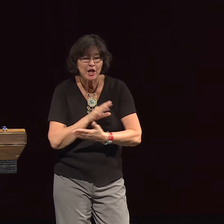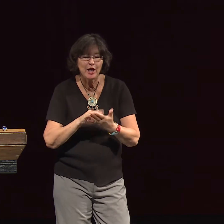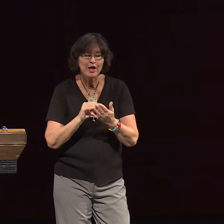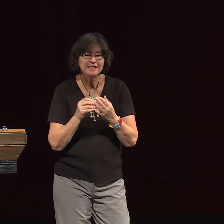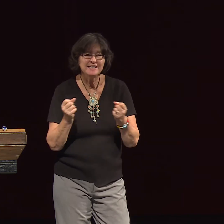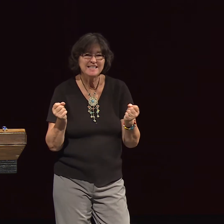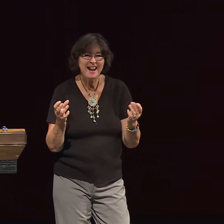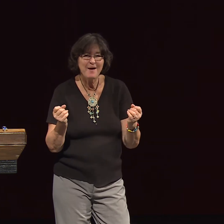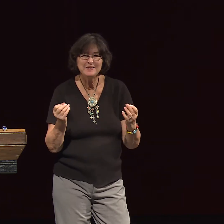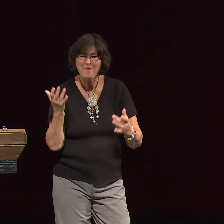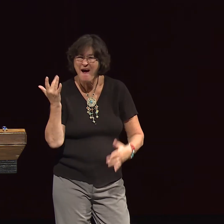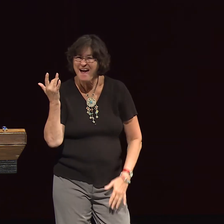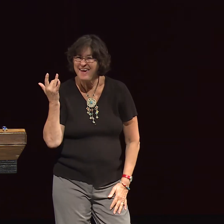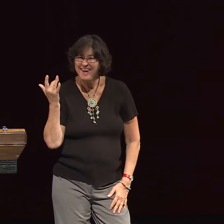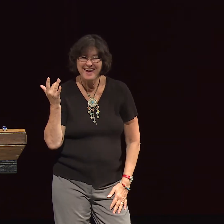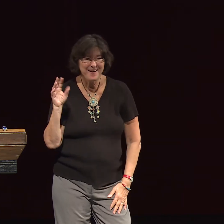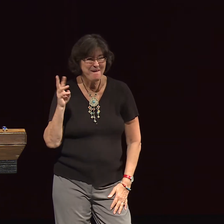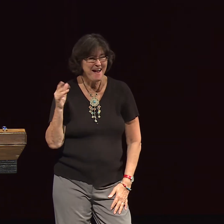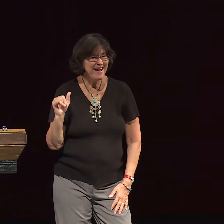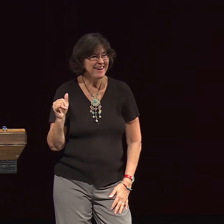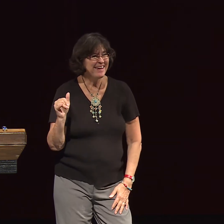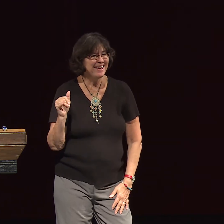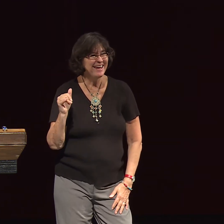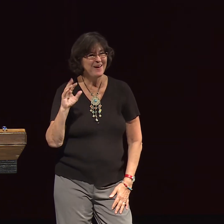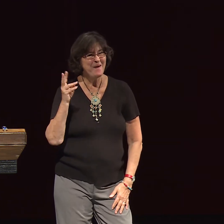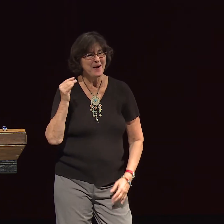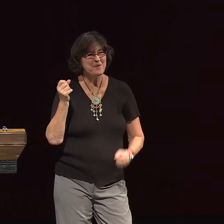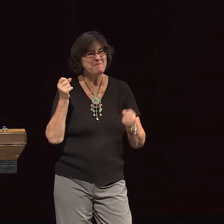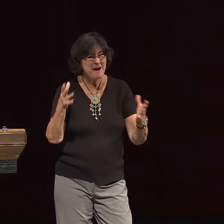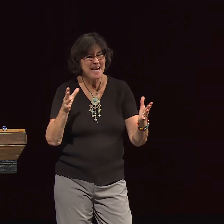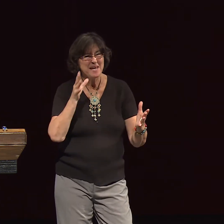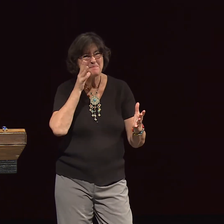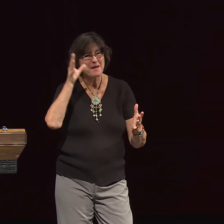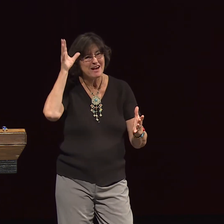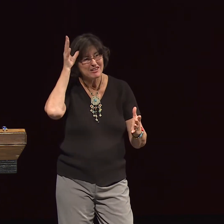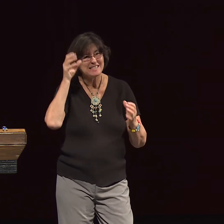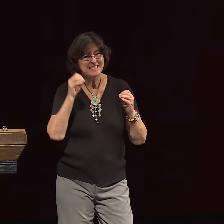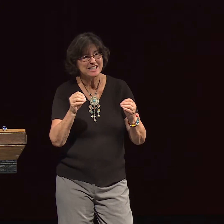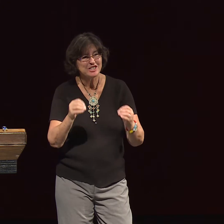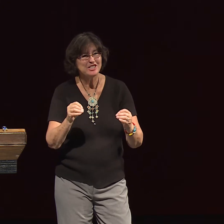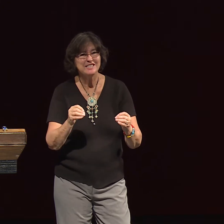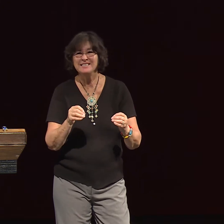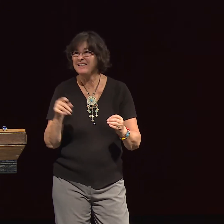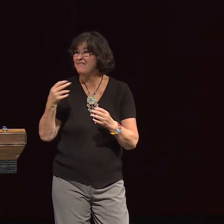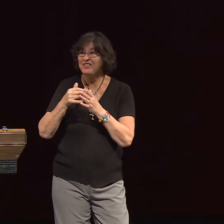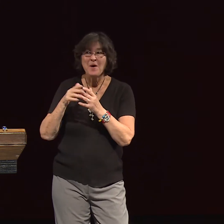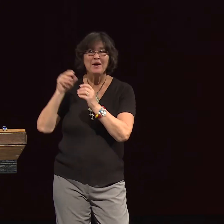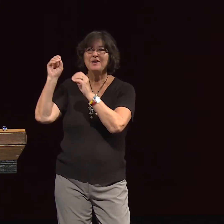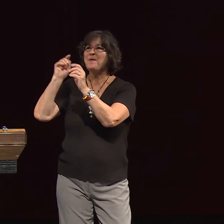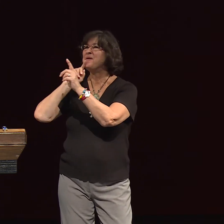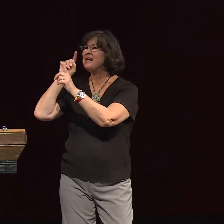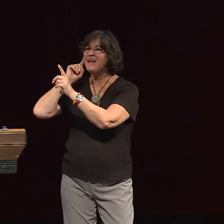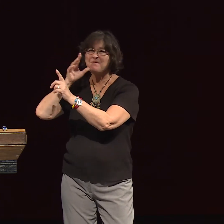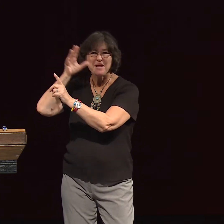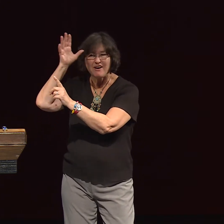and speaking. Hearing people teach their hearing babies baby signs